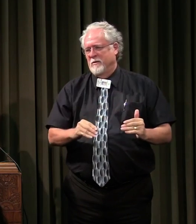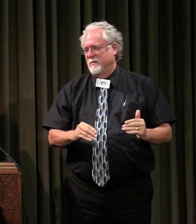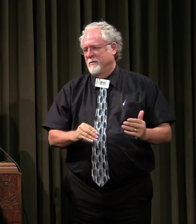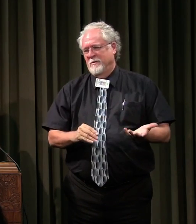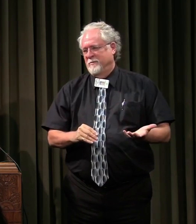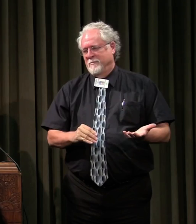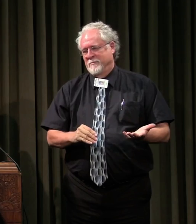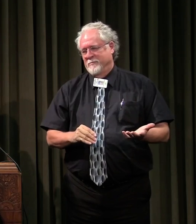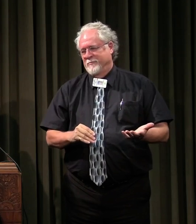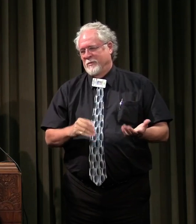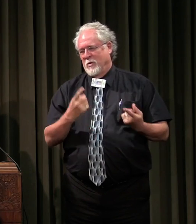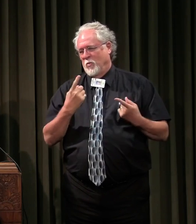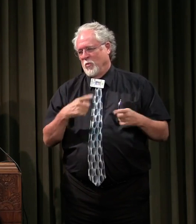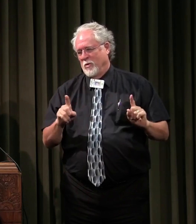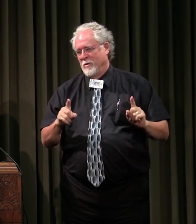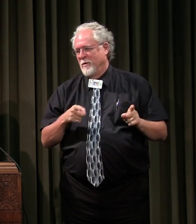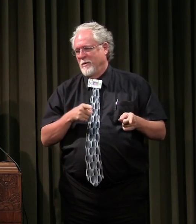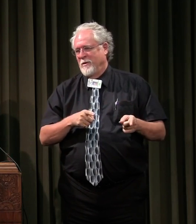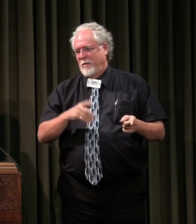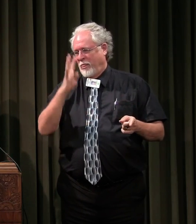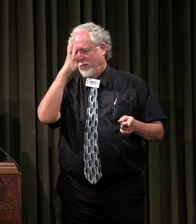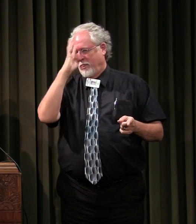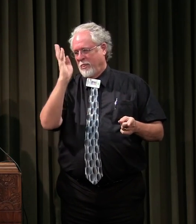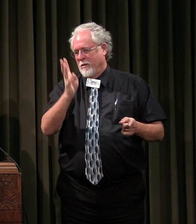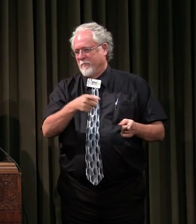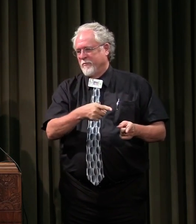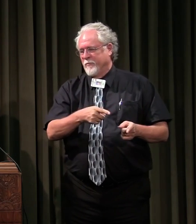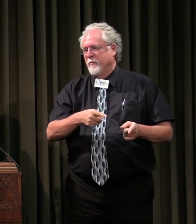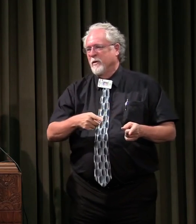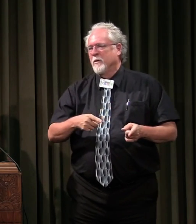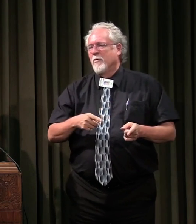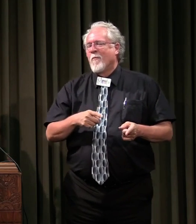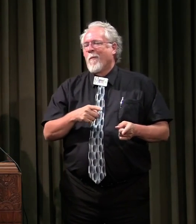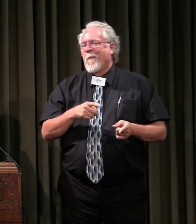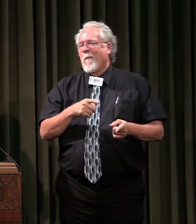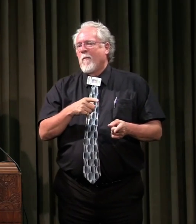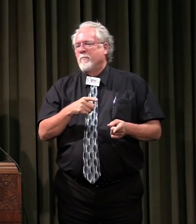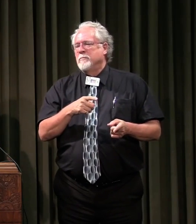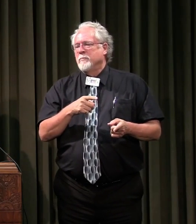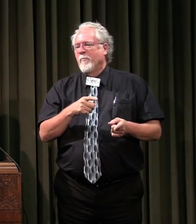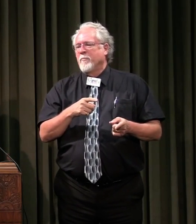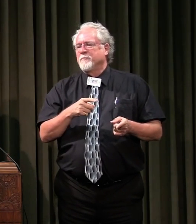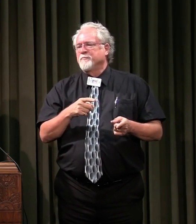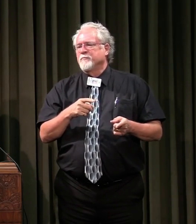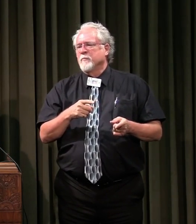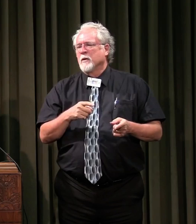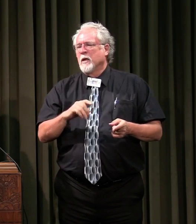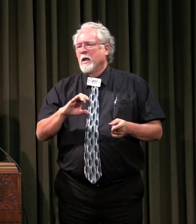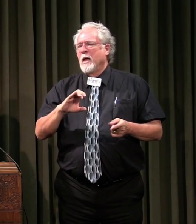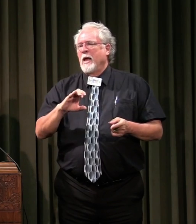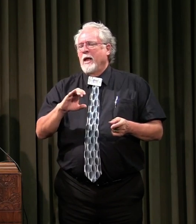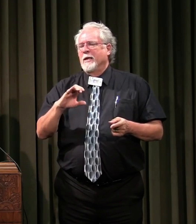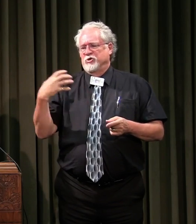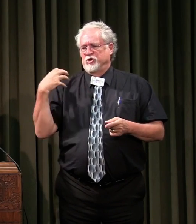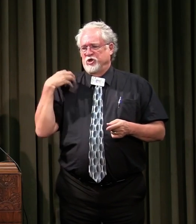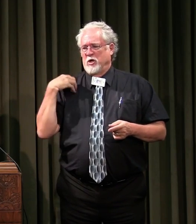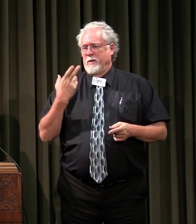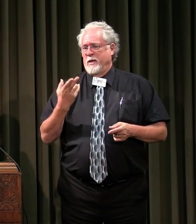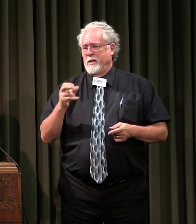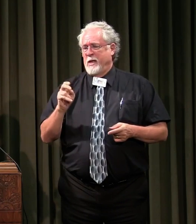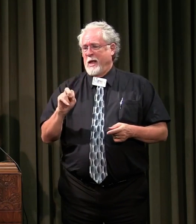not going to work that's that's pure fiction now as chairman Henry stated the